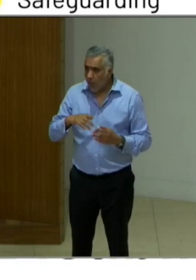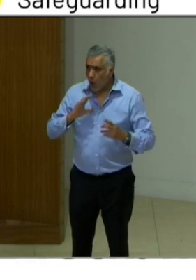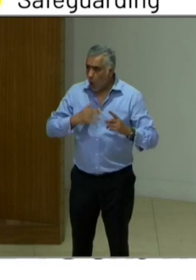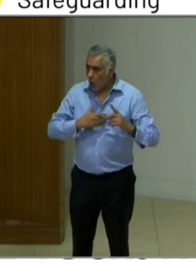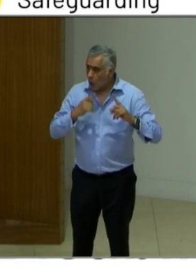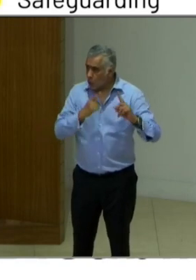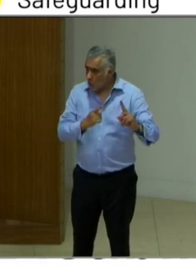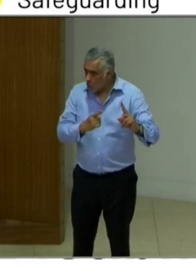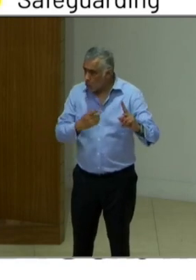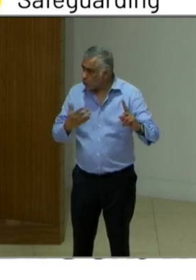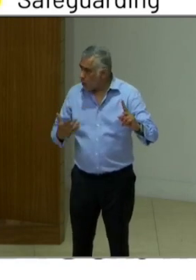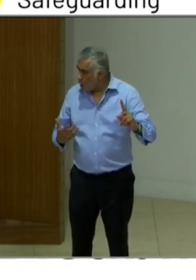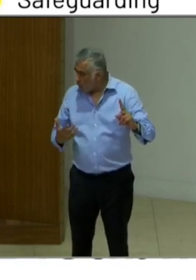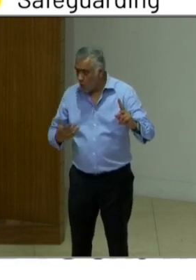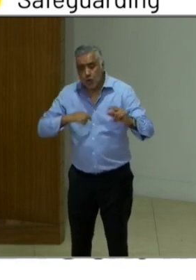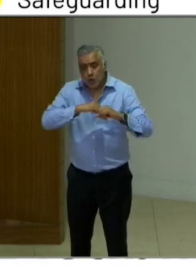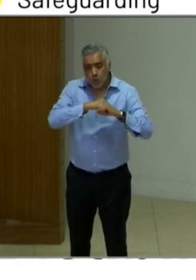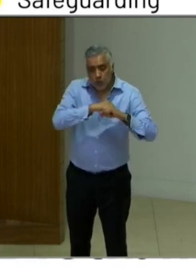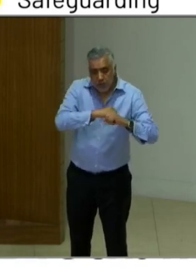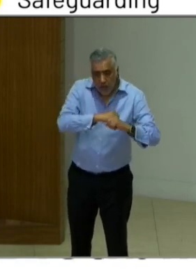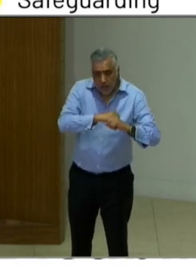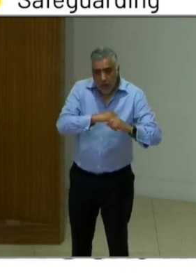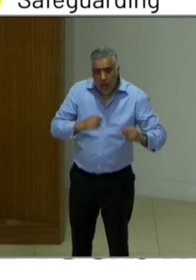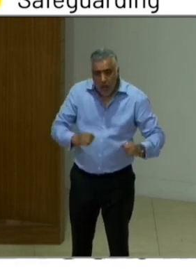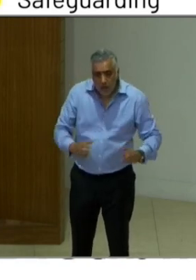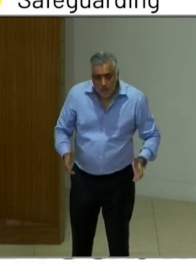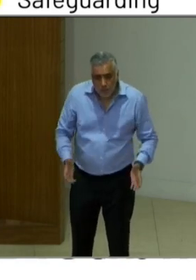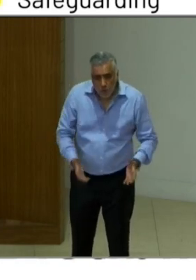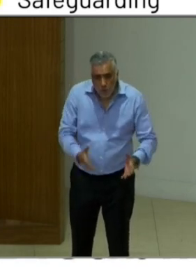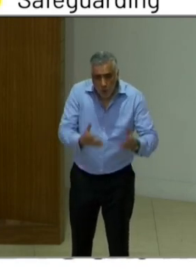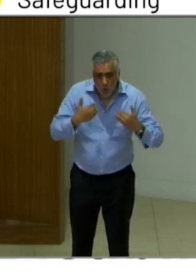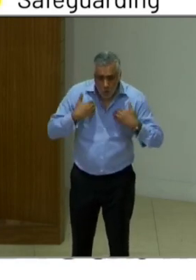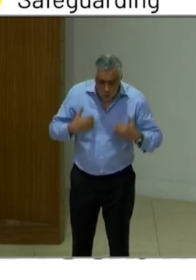are to protect and promote human dignity